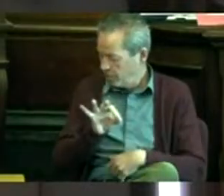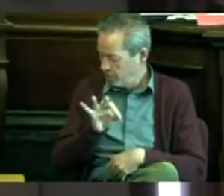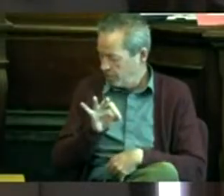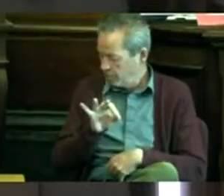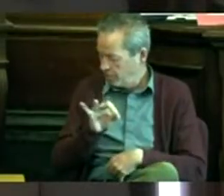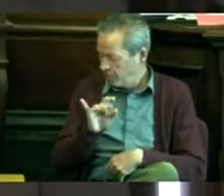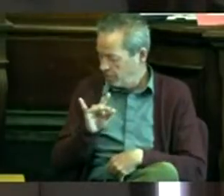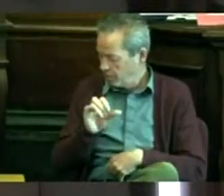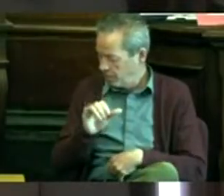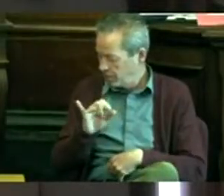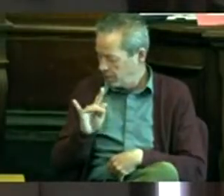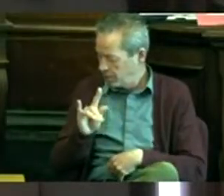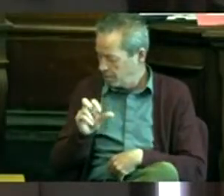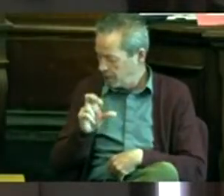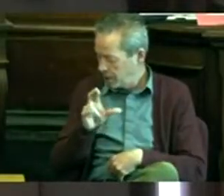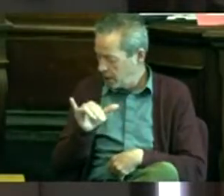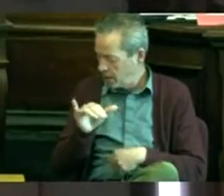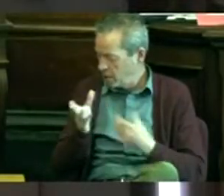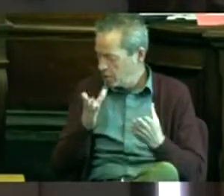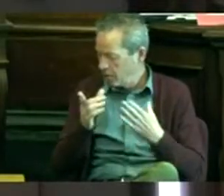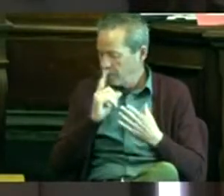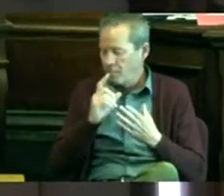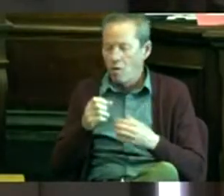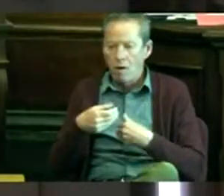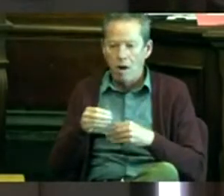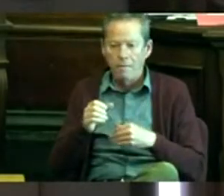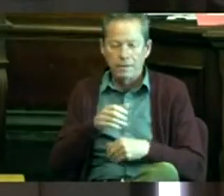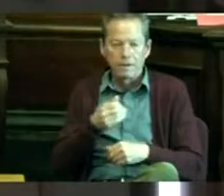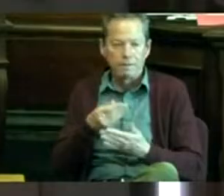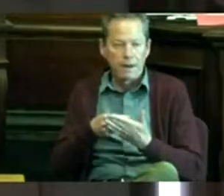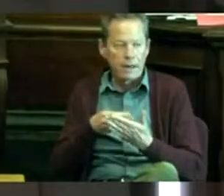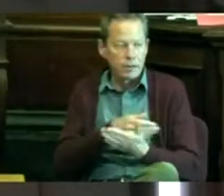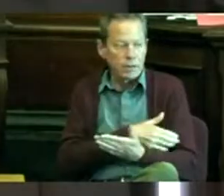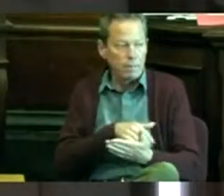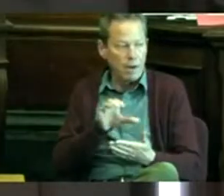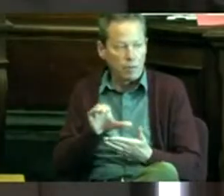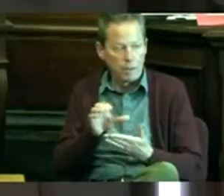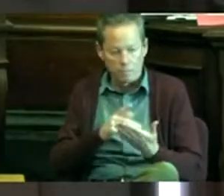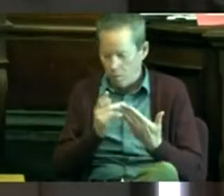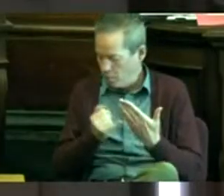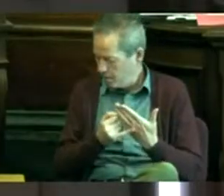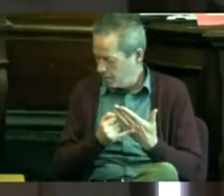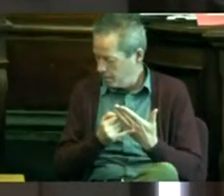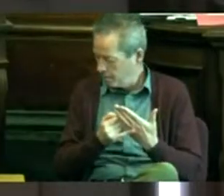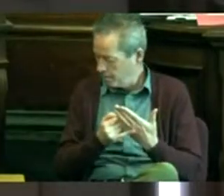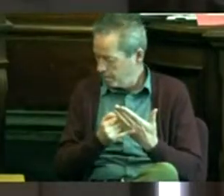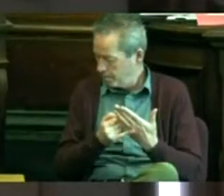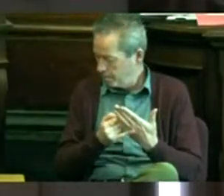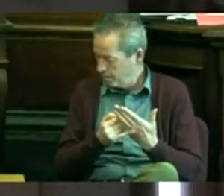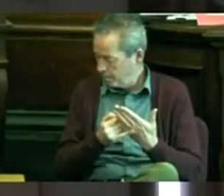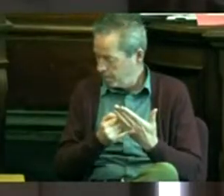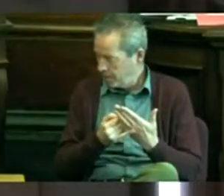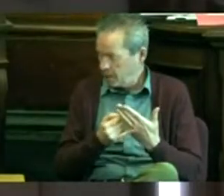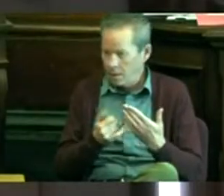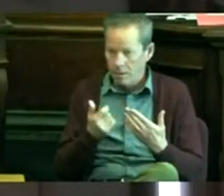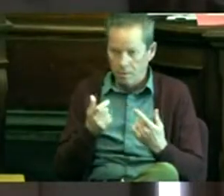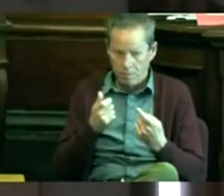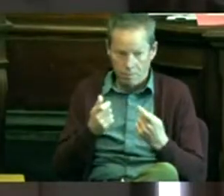carries. Number 170 authorizing an agreement relating to Fiscal Intermediary Services for Office